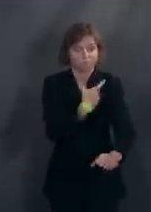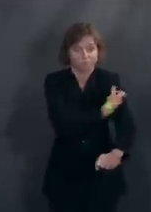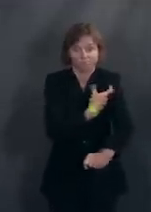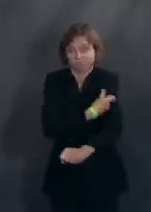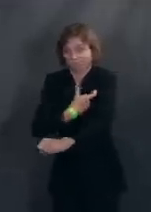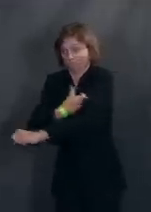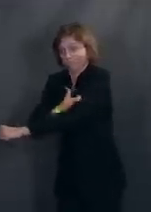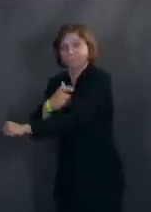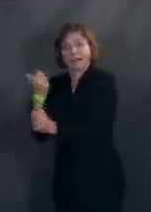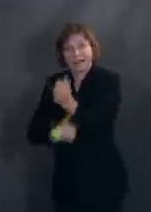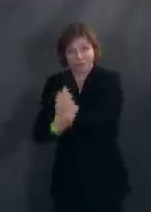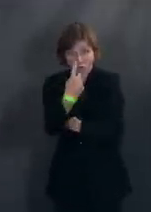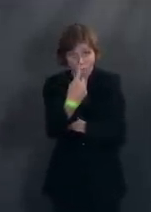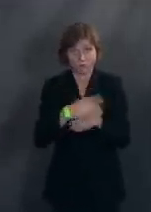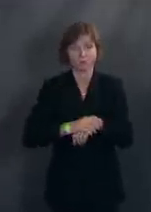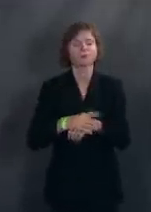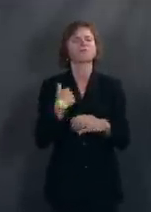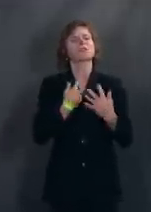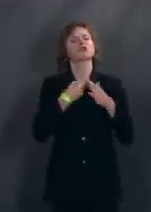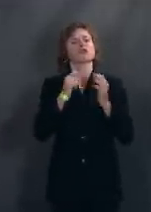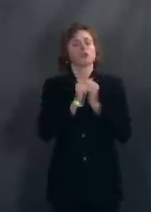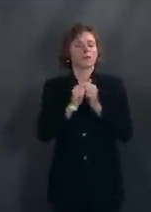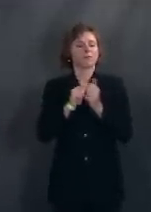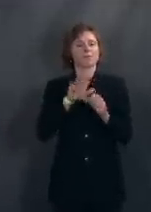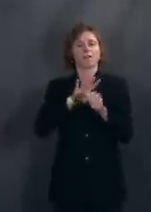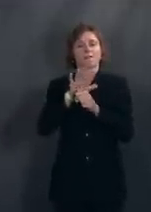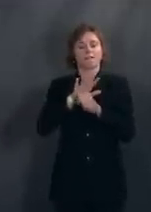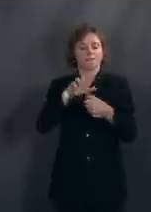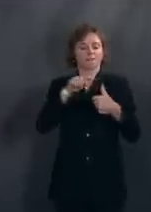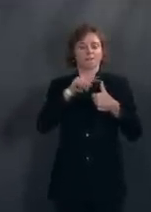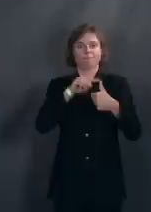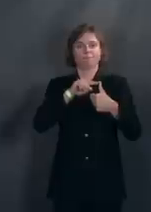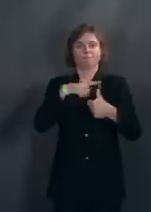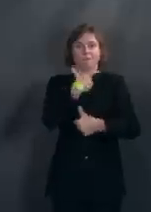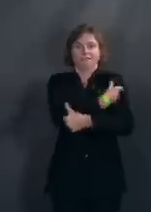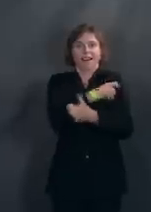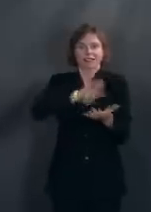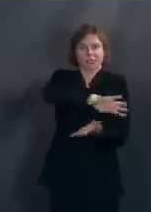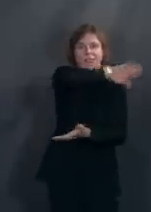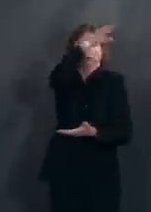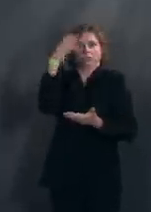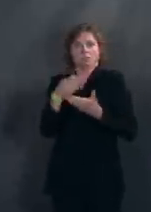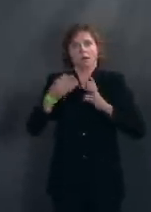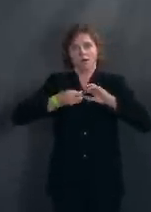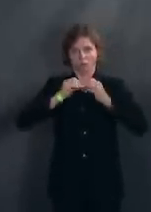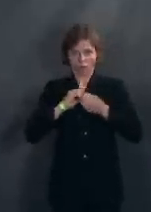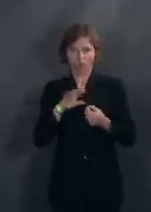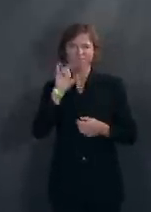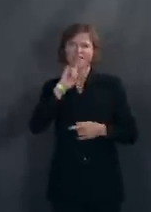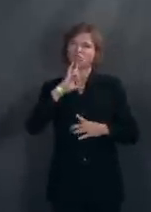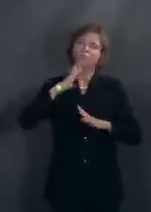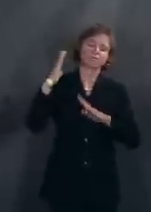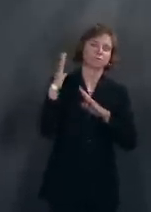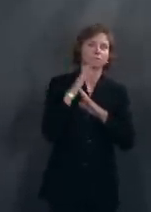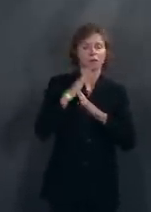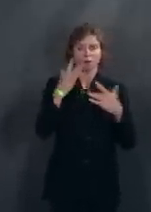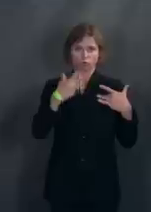Let me start with vaccine supply. As I know, this is top of mind for all of us. Last week, we took steps to increase